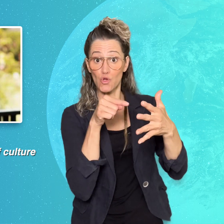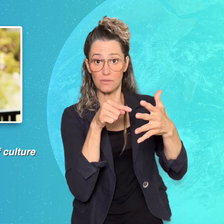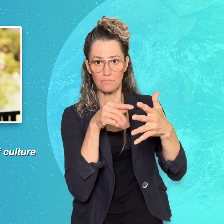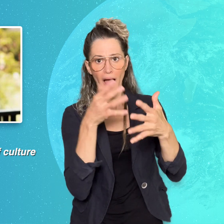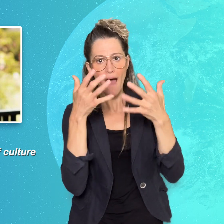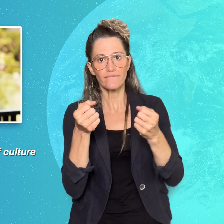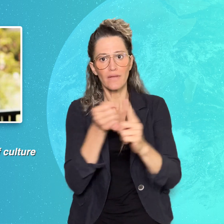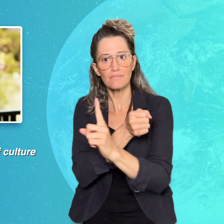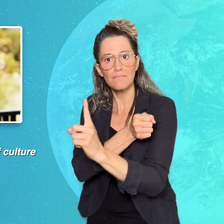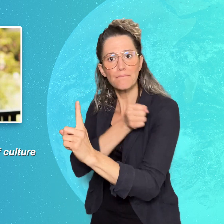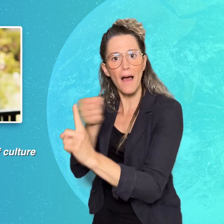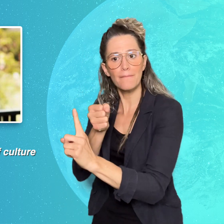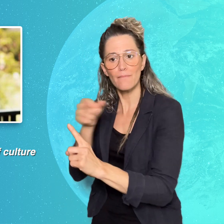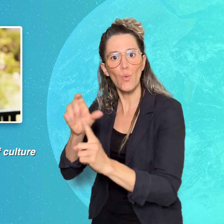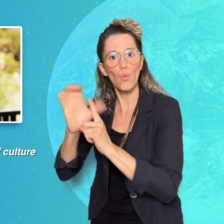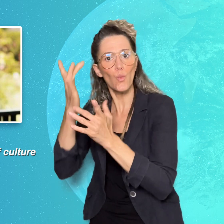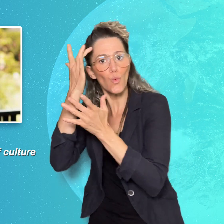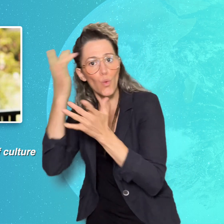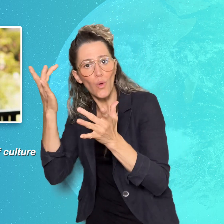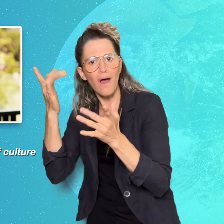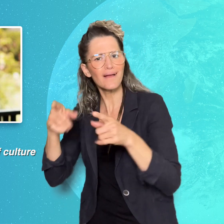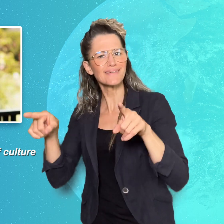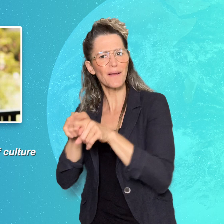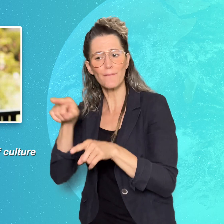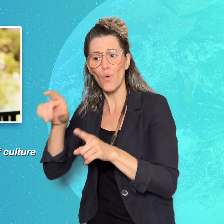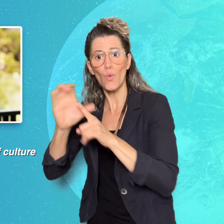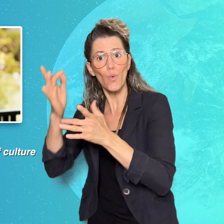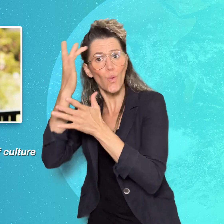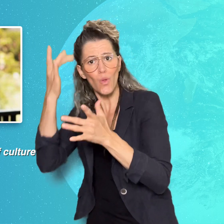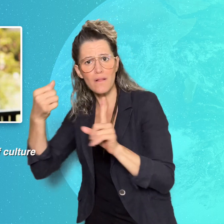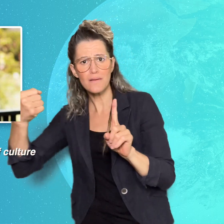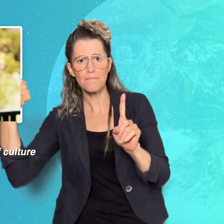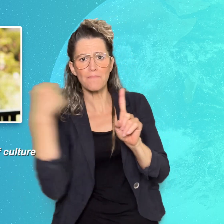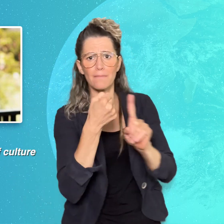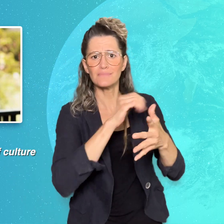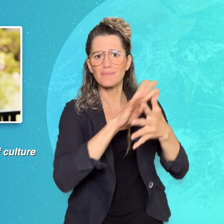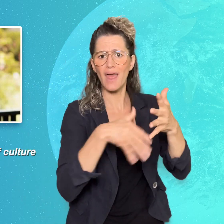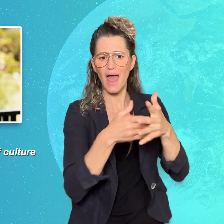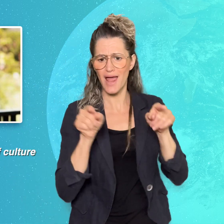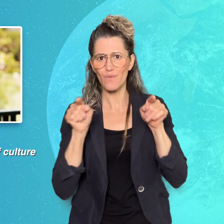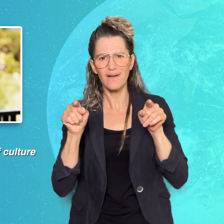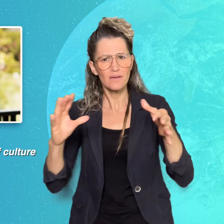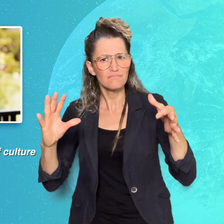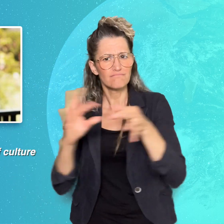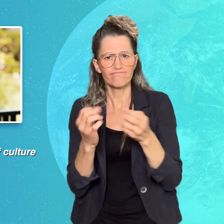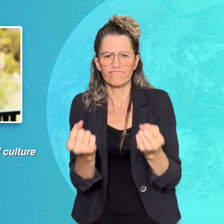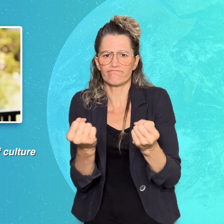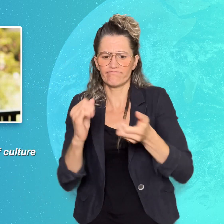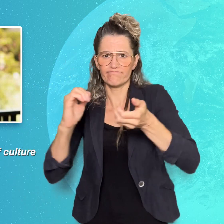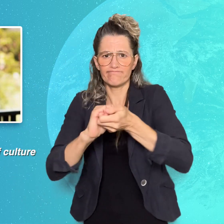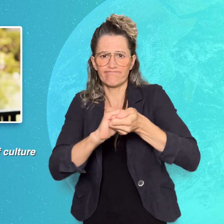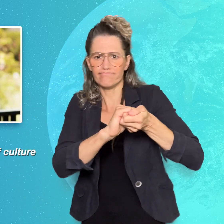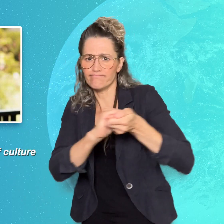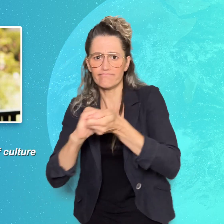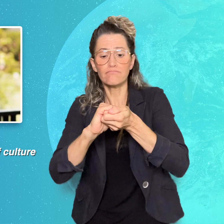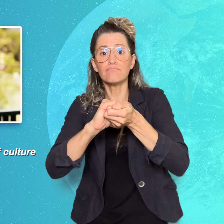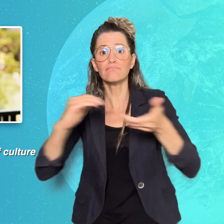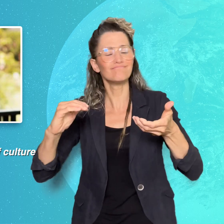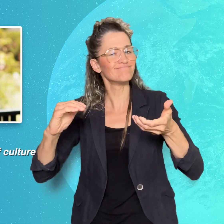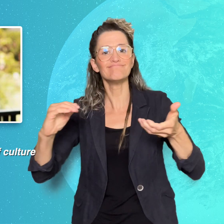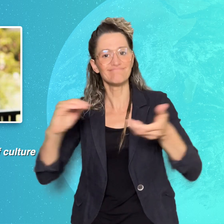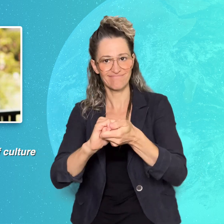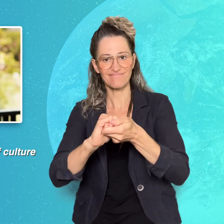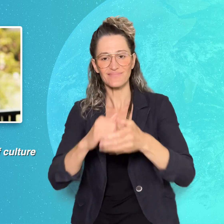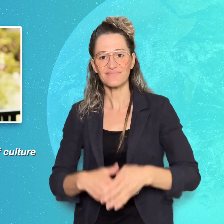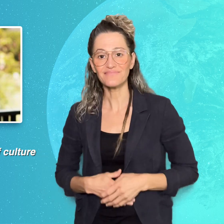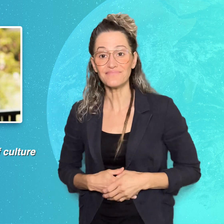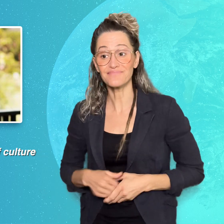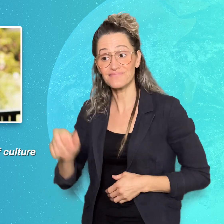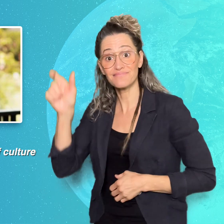the culture and the culture influences the language…” Stephanie’s Deaf